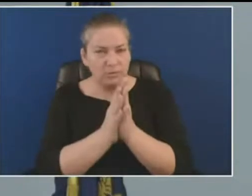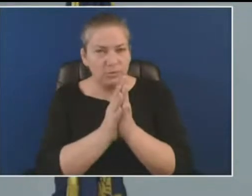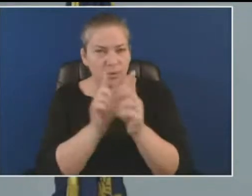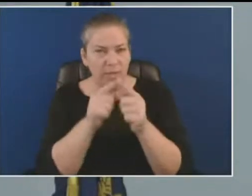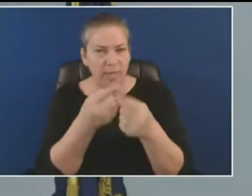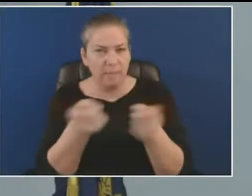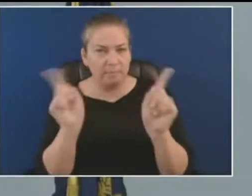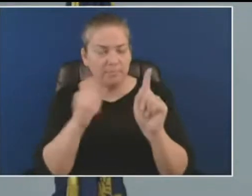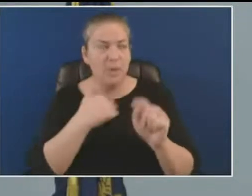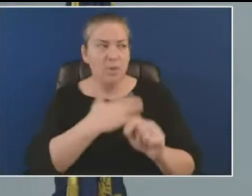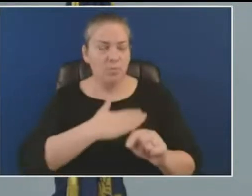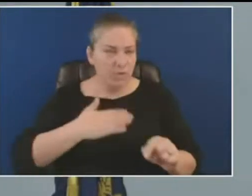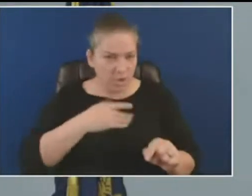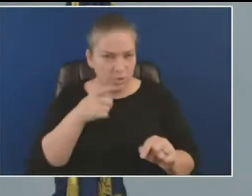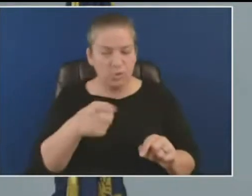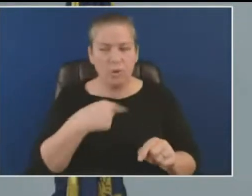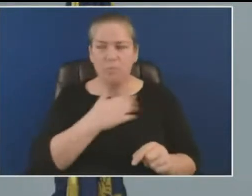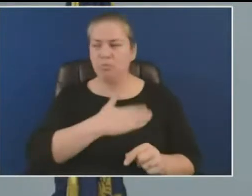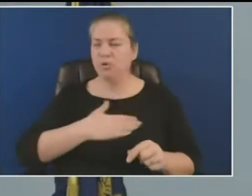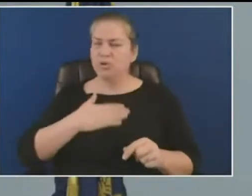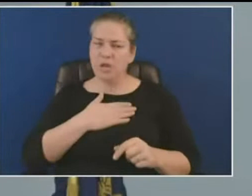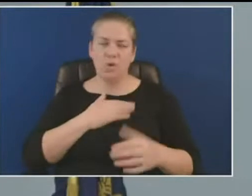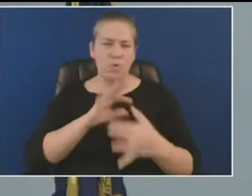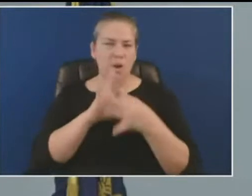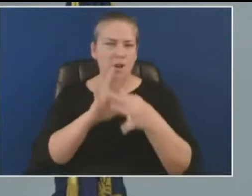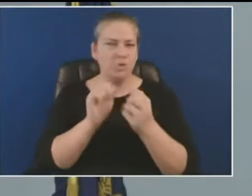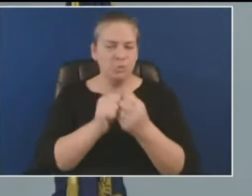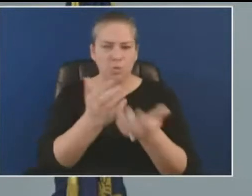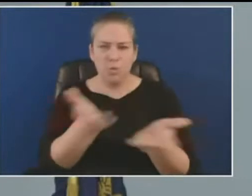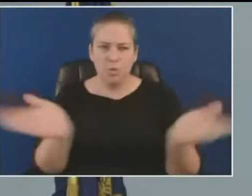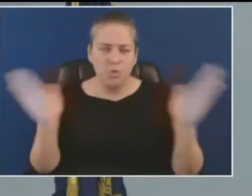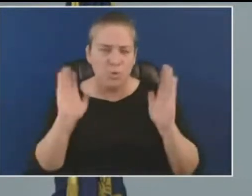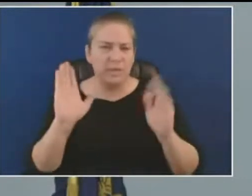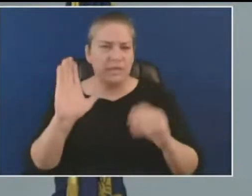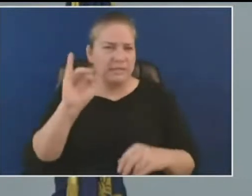I have with all of you all City, County, State Governors office.